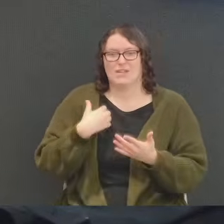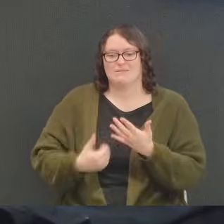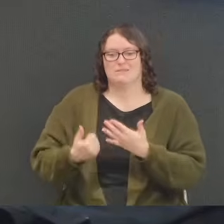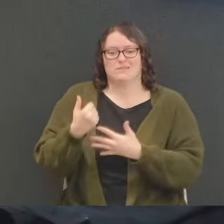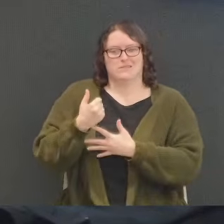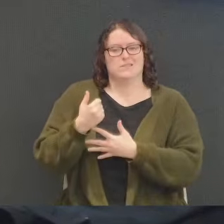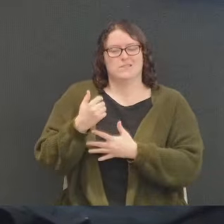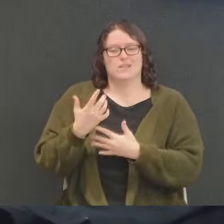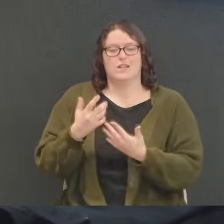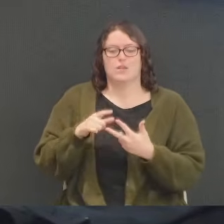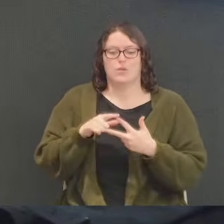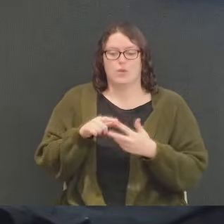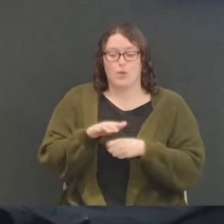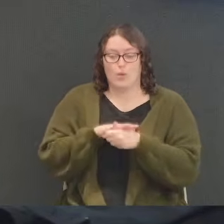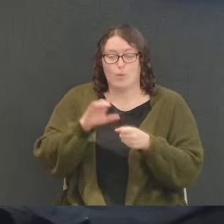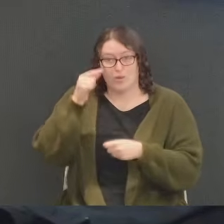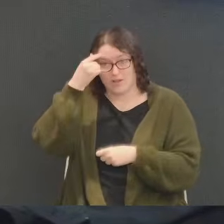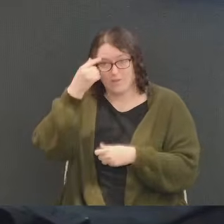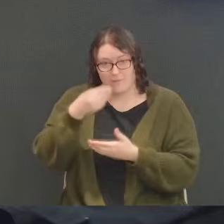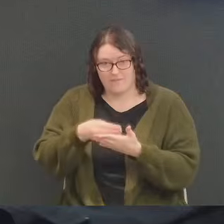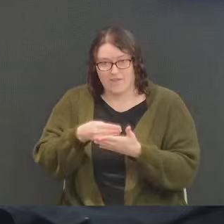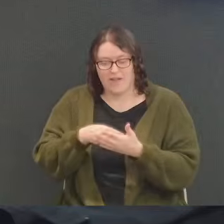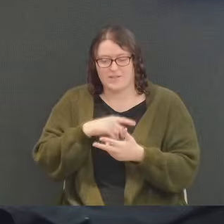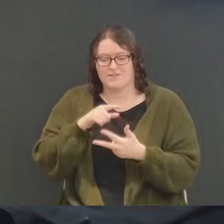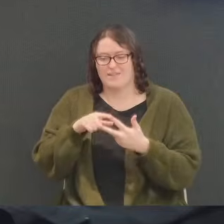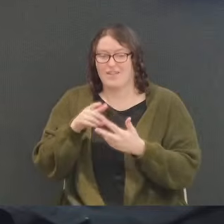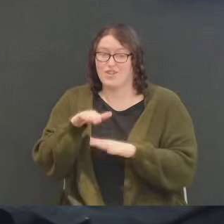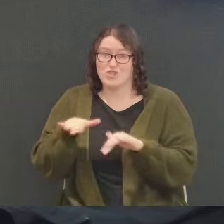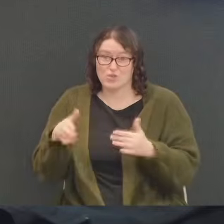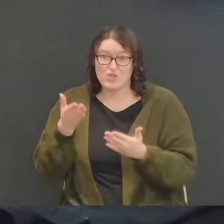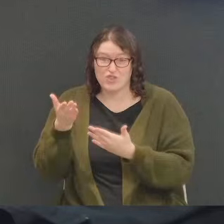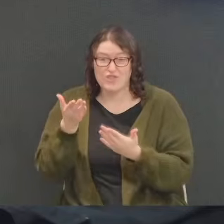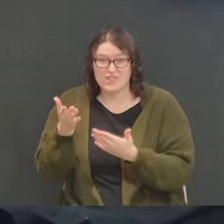is on the list. And then funding for things like children's services, which is something that we've